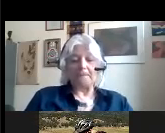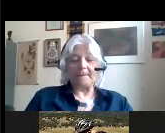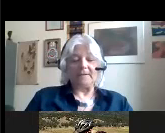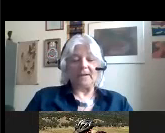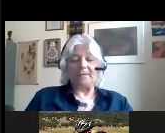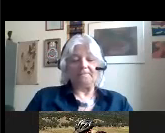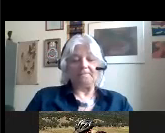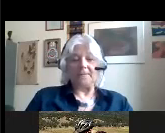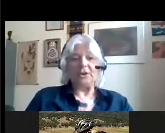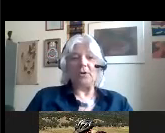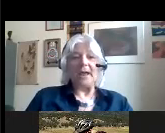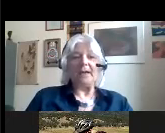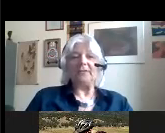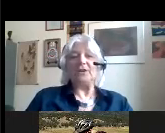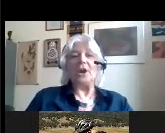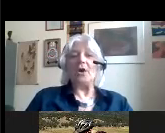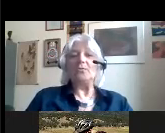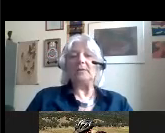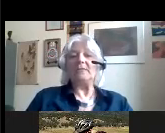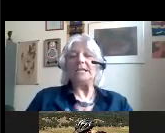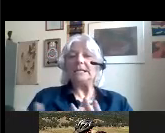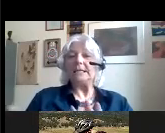And you don't have to know everything that's going